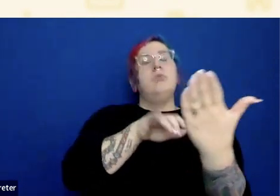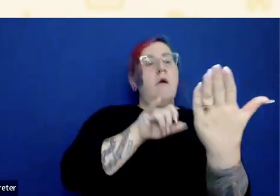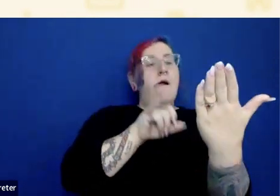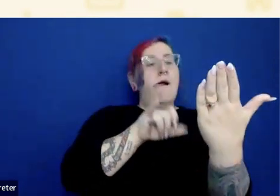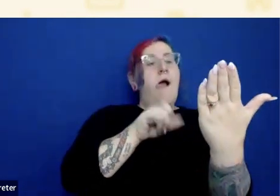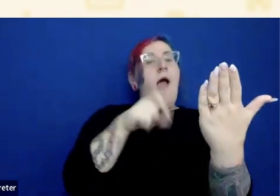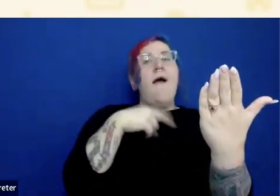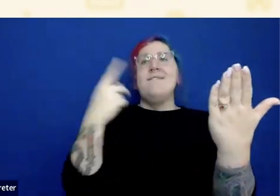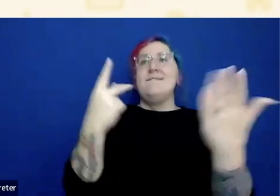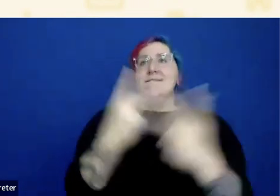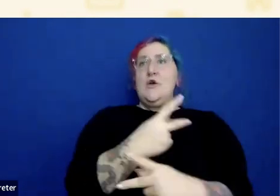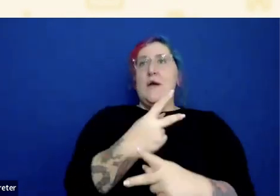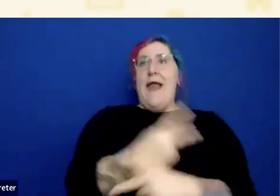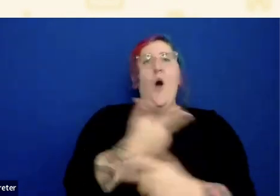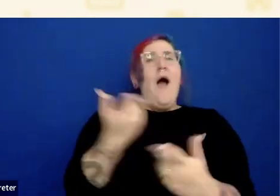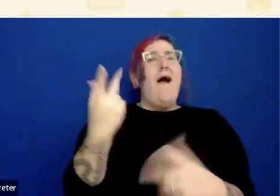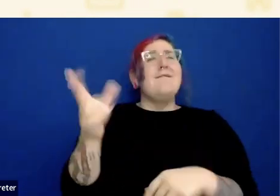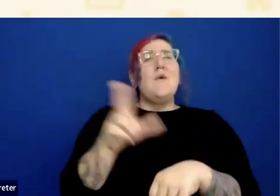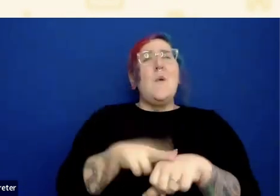This is part of the whole journey piece, right?